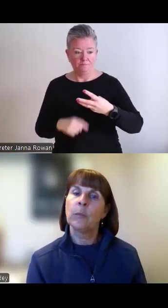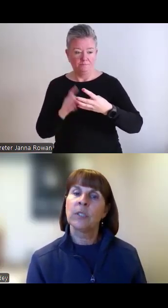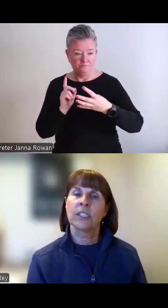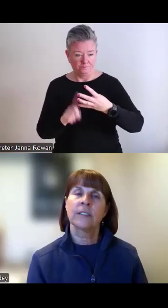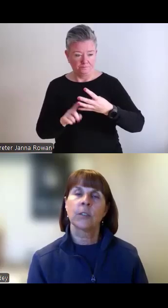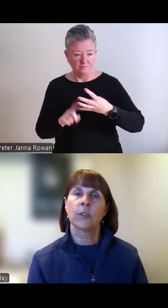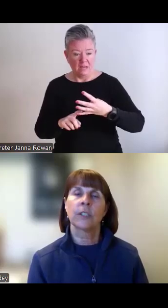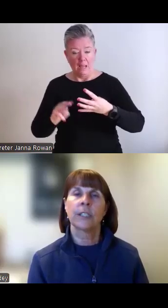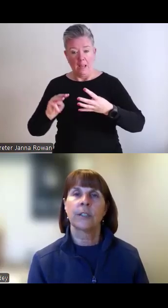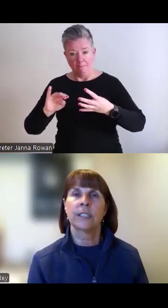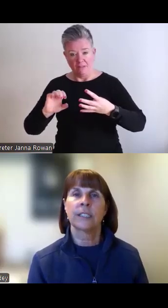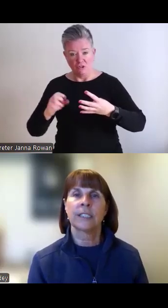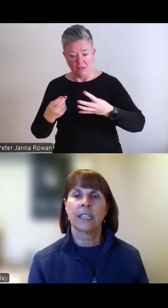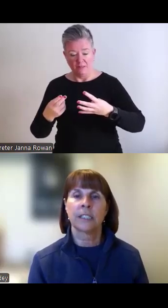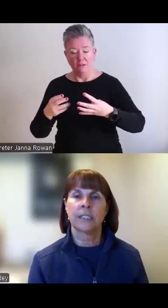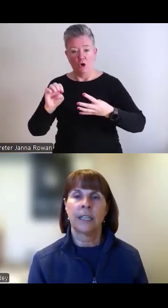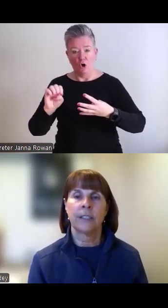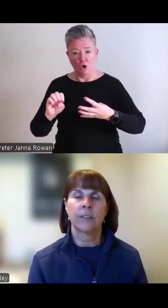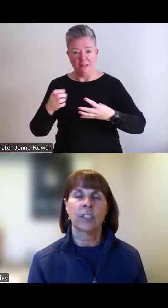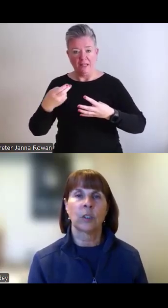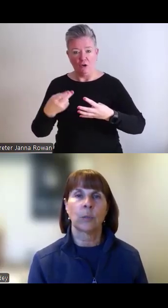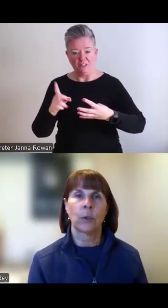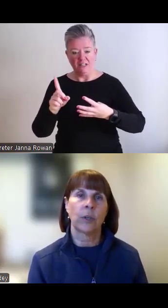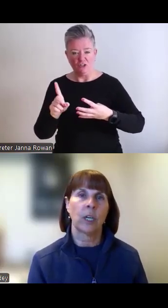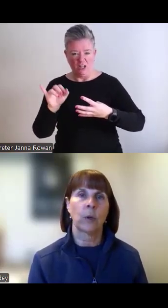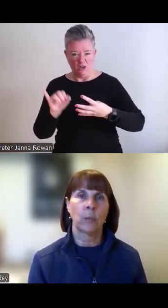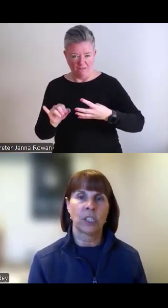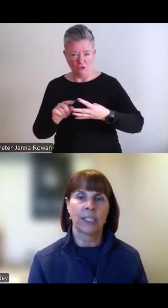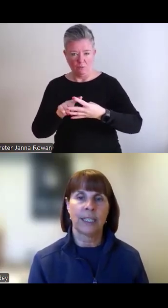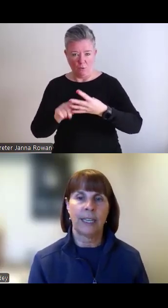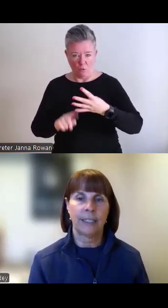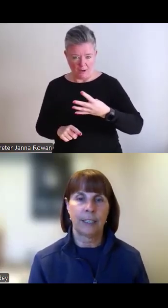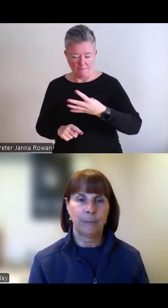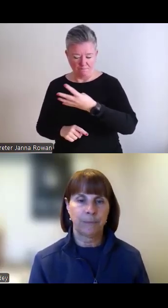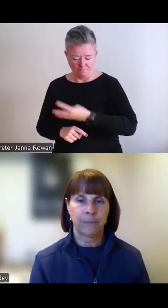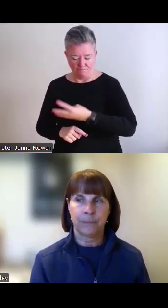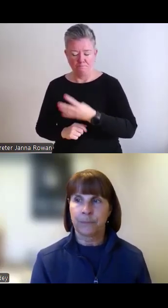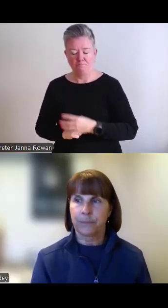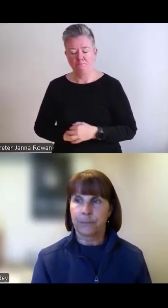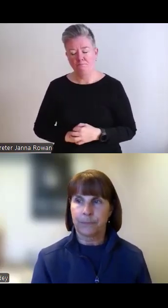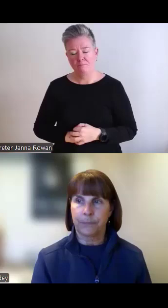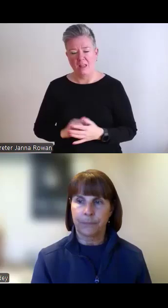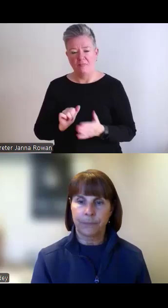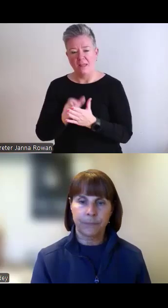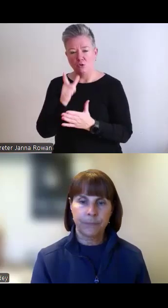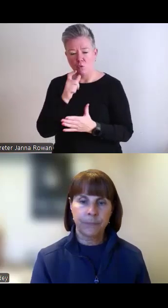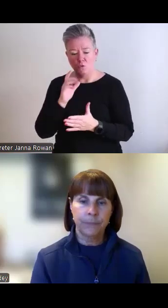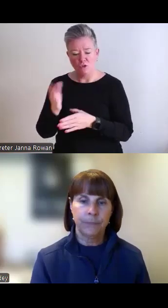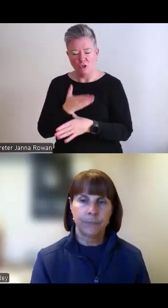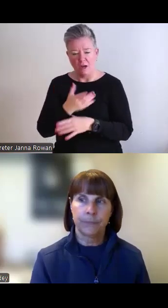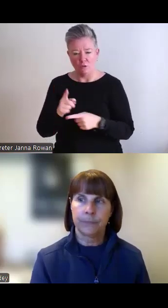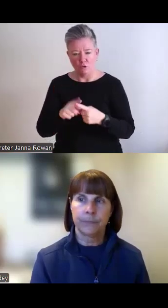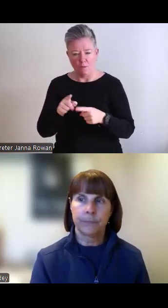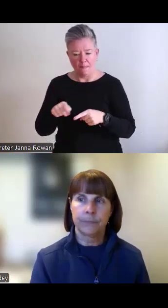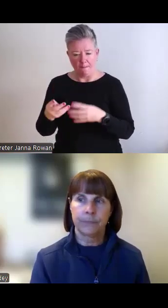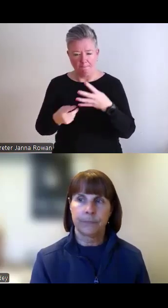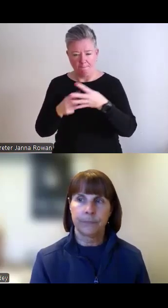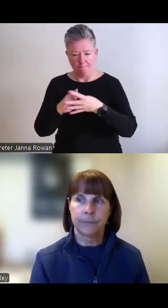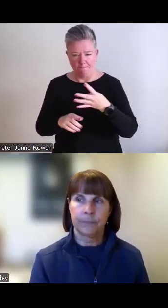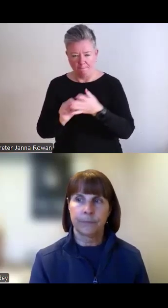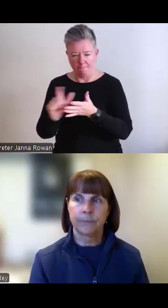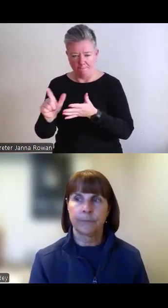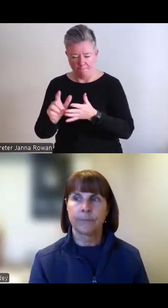and Michigan's Early Hearing Detection and Intervention program, or Michigan EHDI.